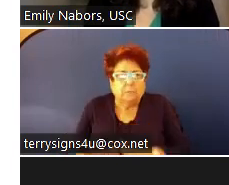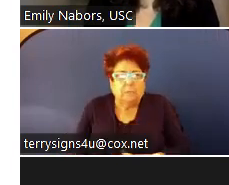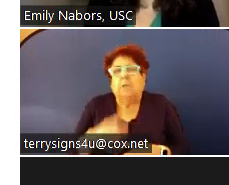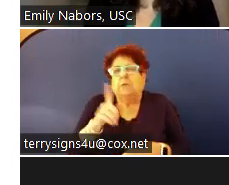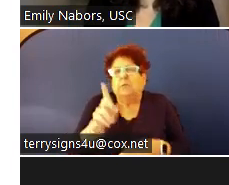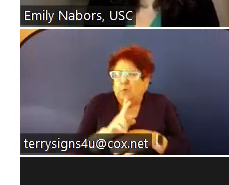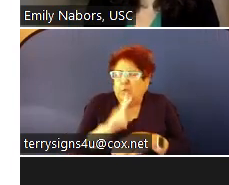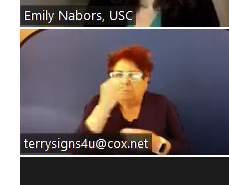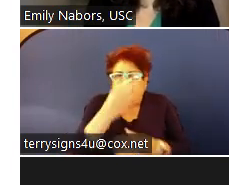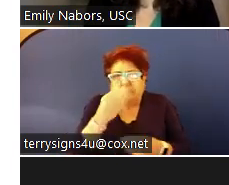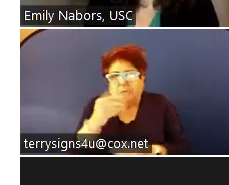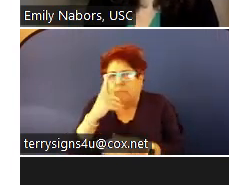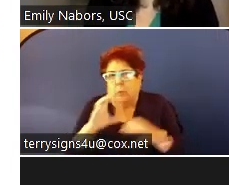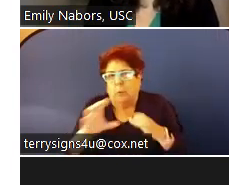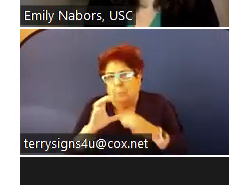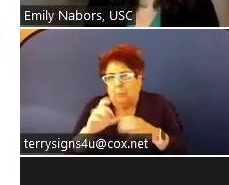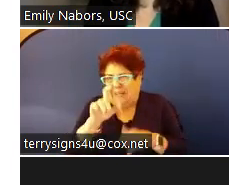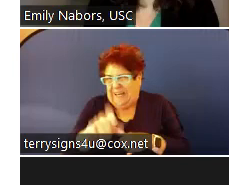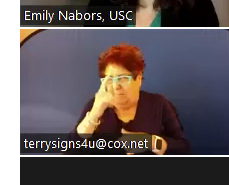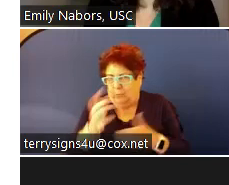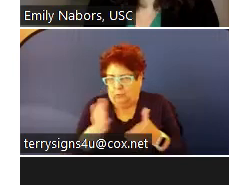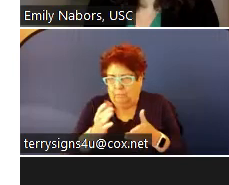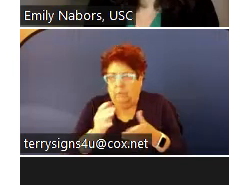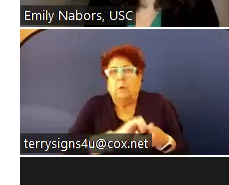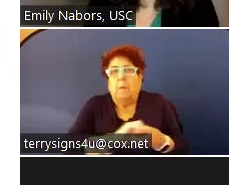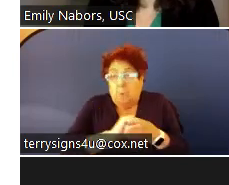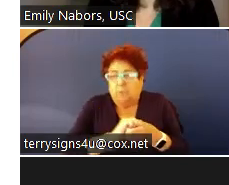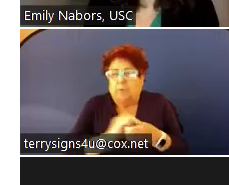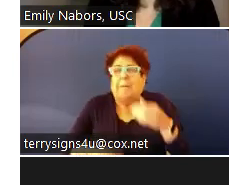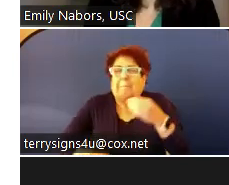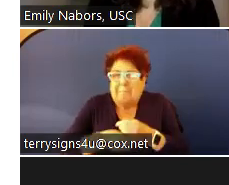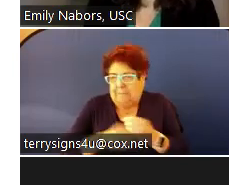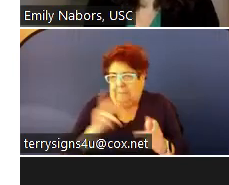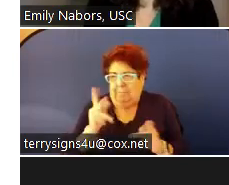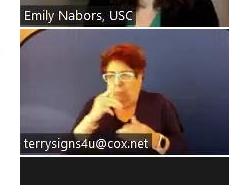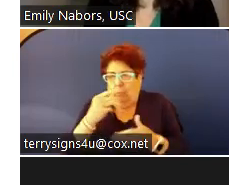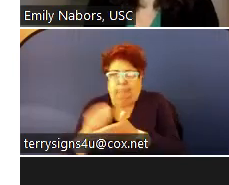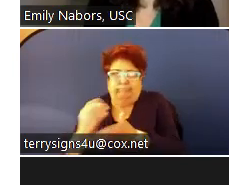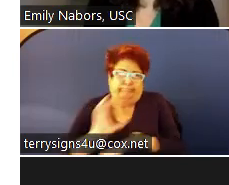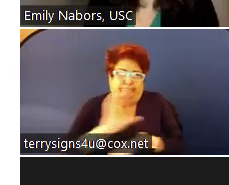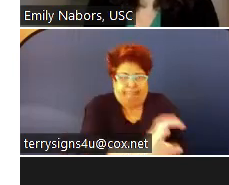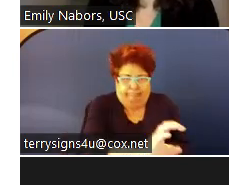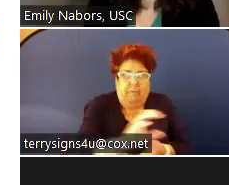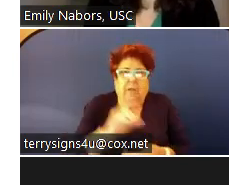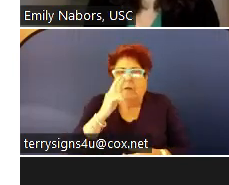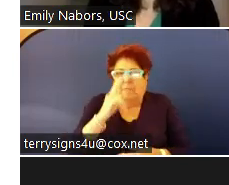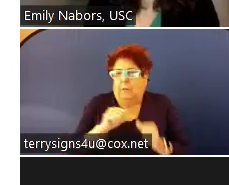and personnel into existing agency budgets and operations, to sustain those activities.